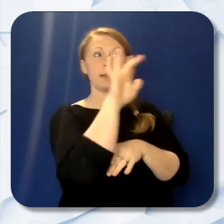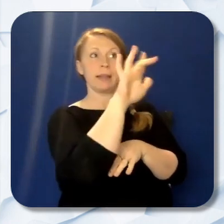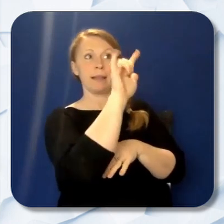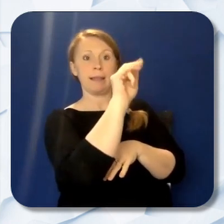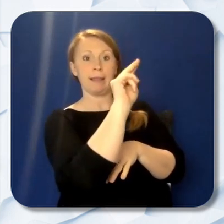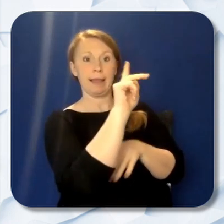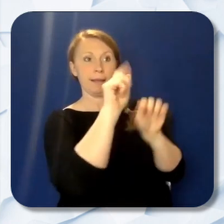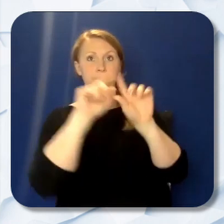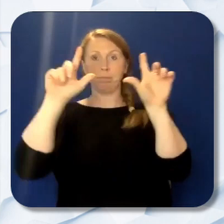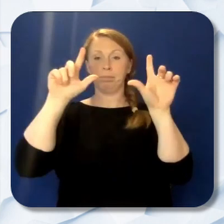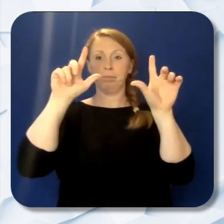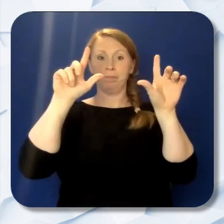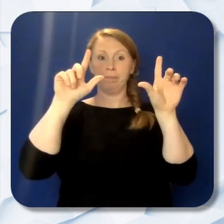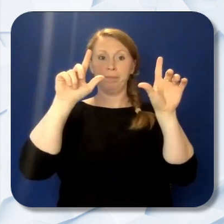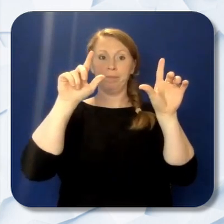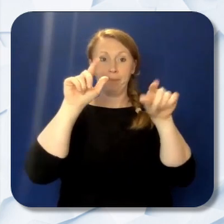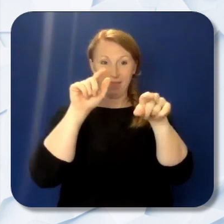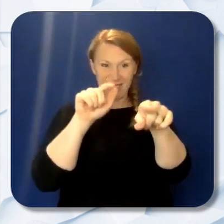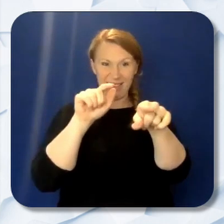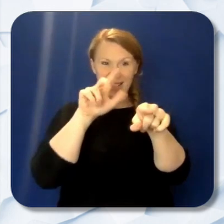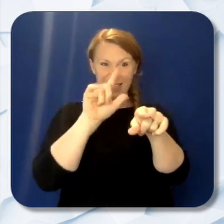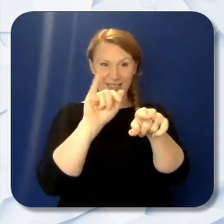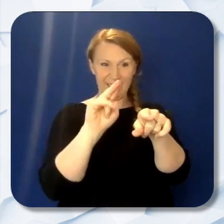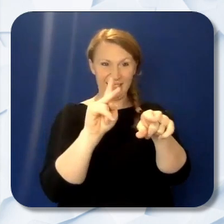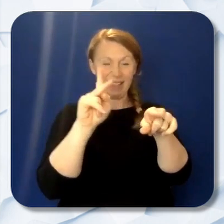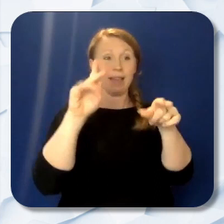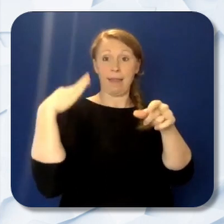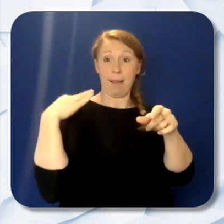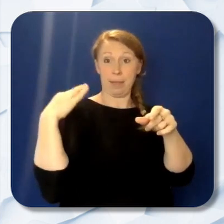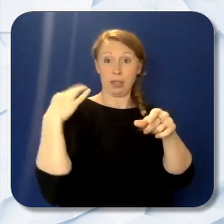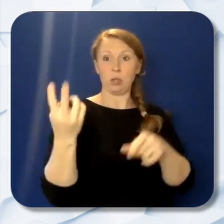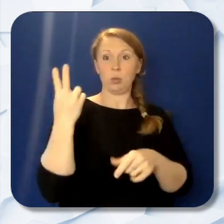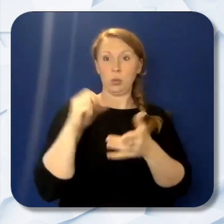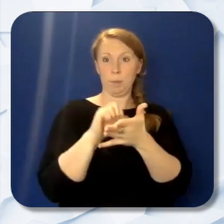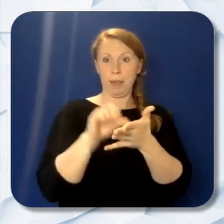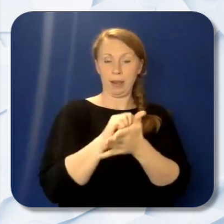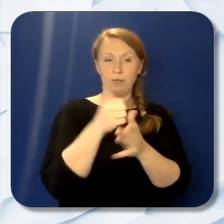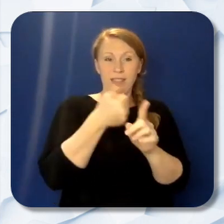Um, I’m sorry to this link. Um! It's a two page and um application a Pdf. That will include your contact information.